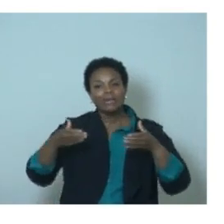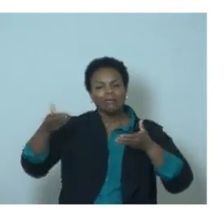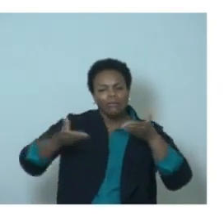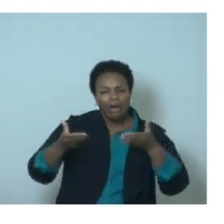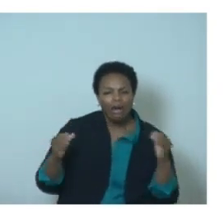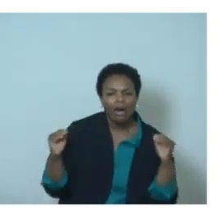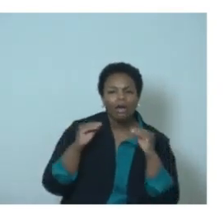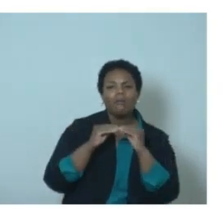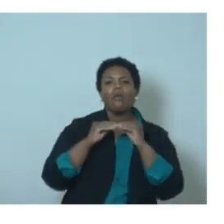AUTOMATED AND EXPANDED.